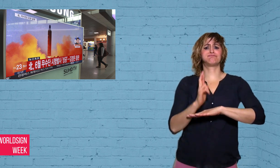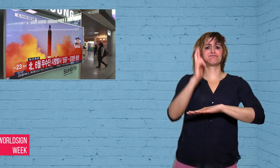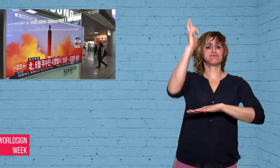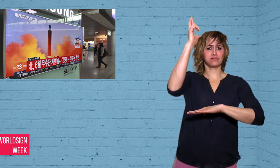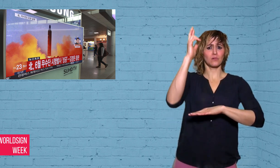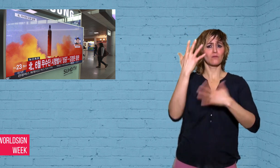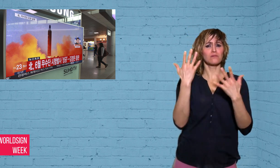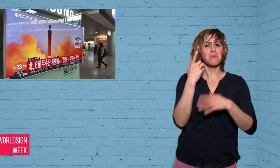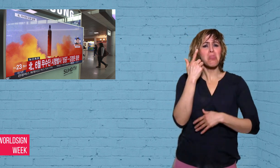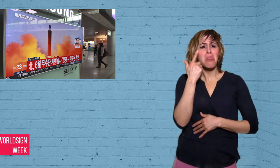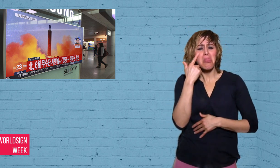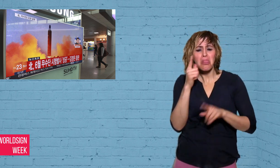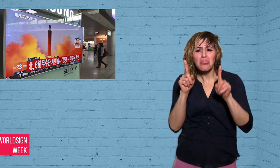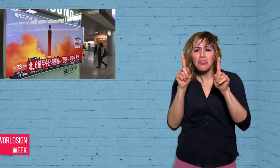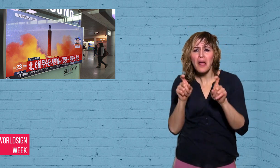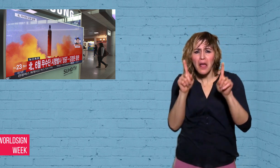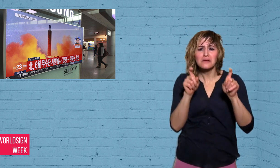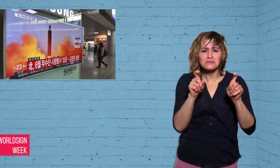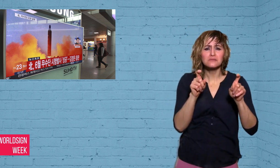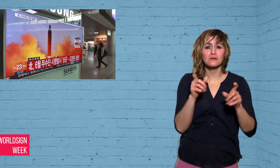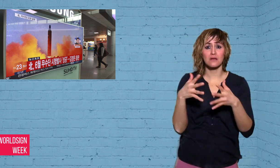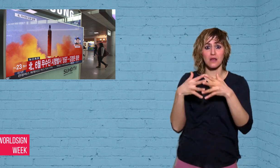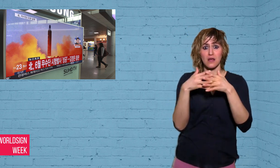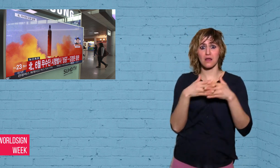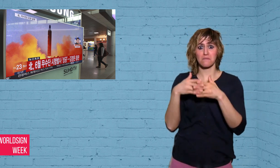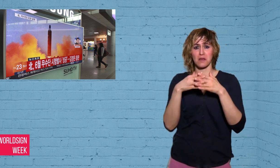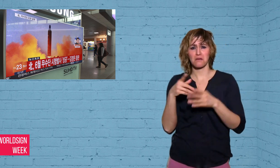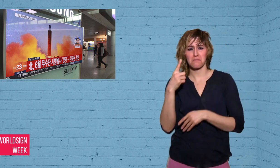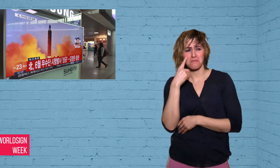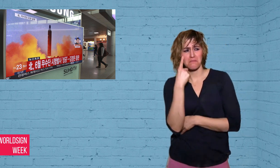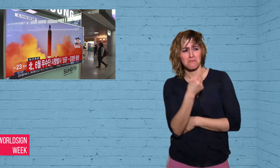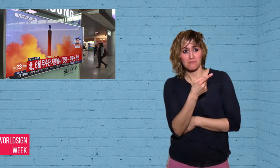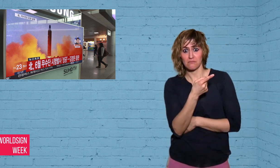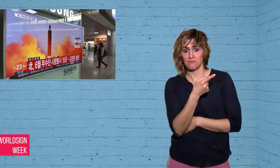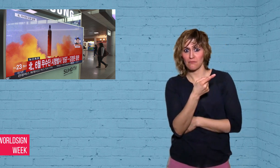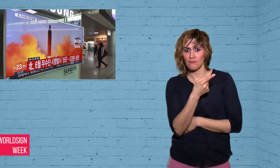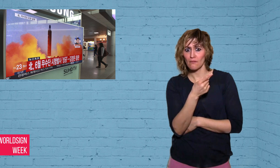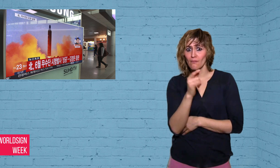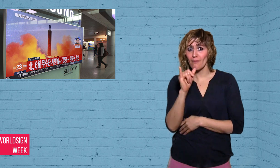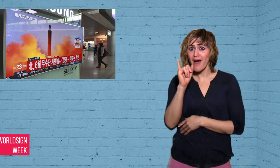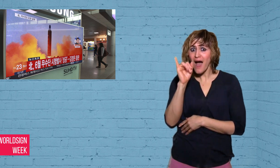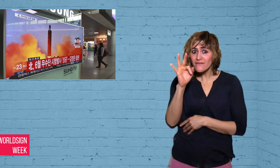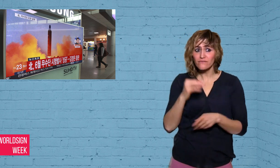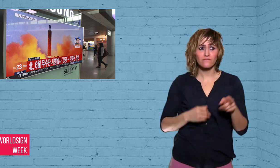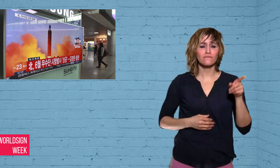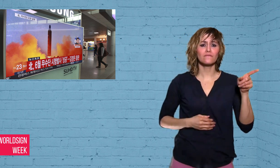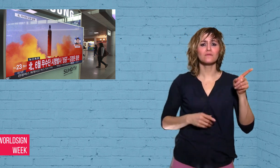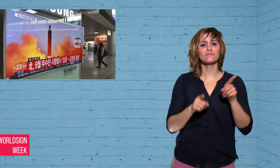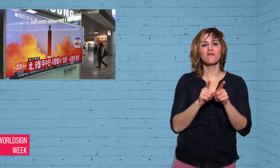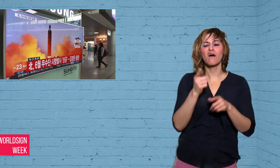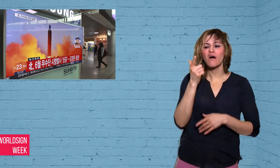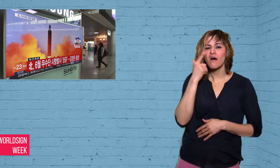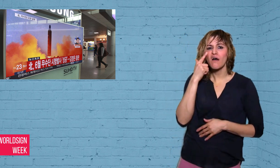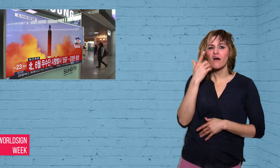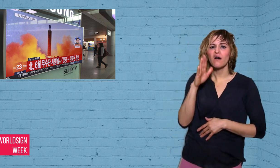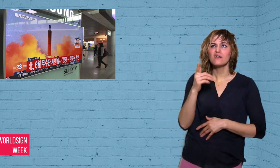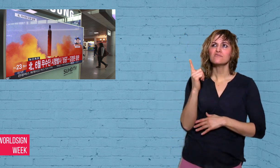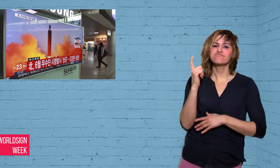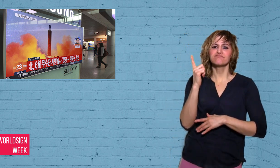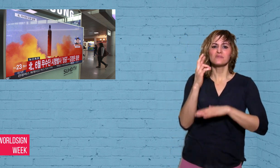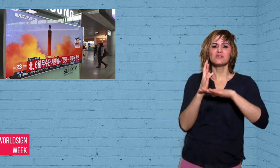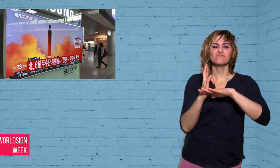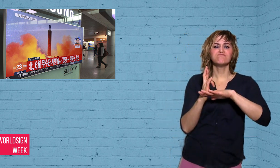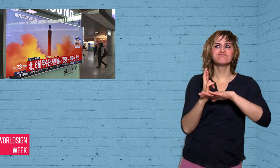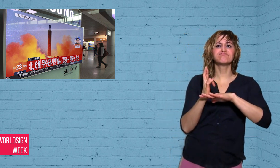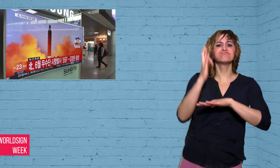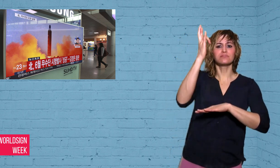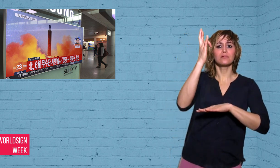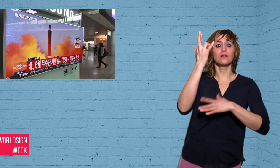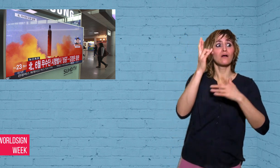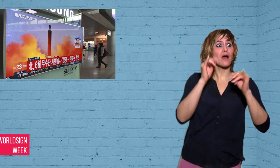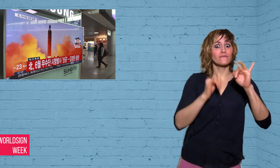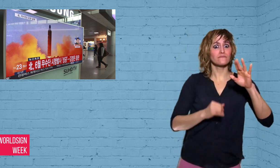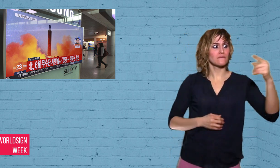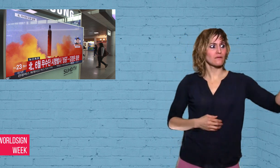down a North Korean missile launch or test”